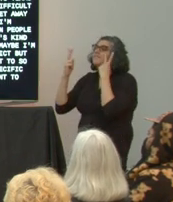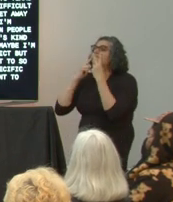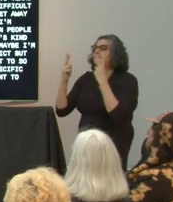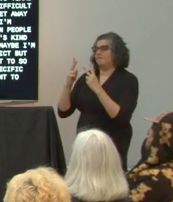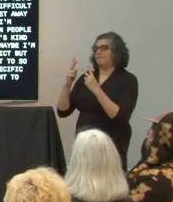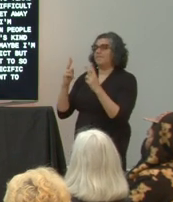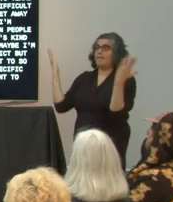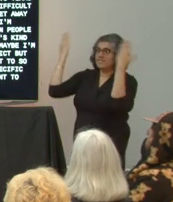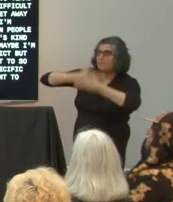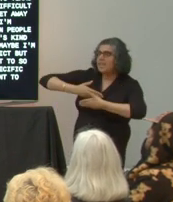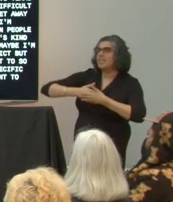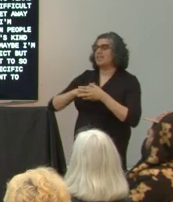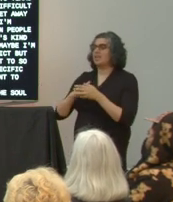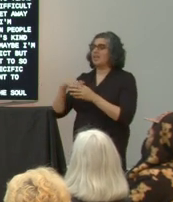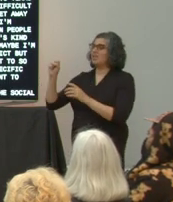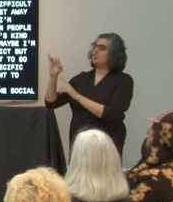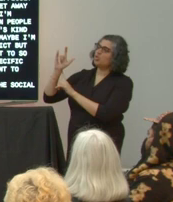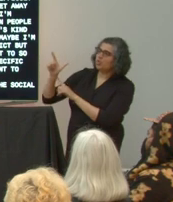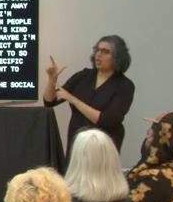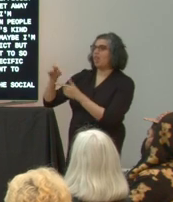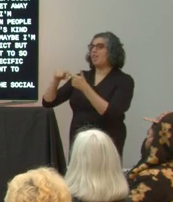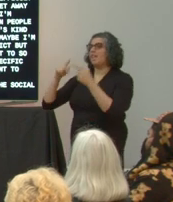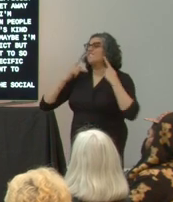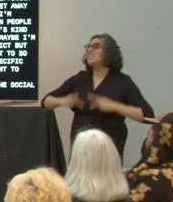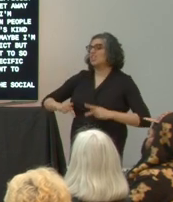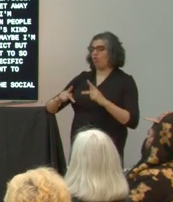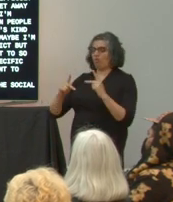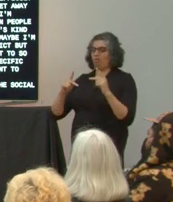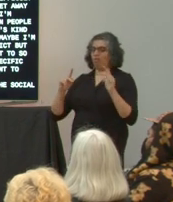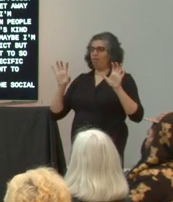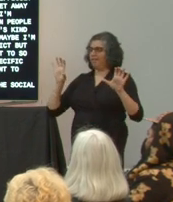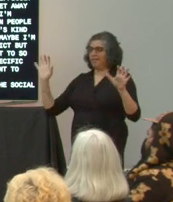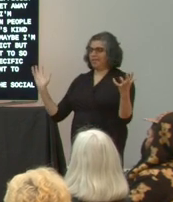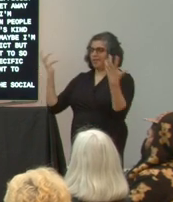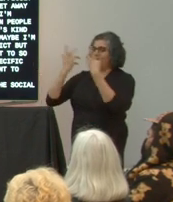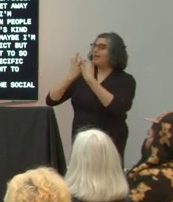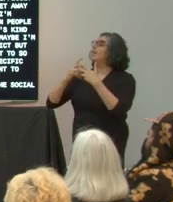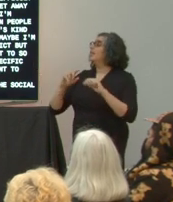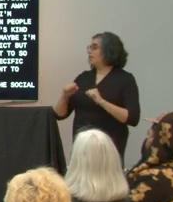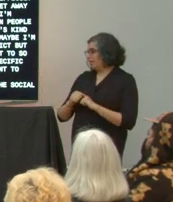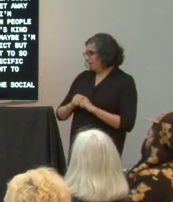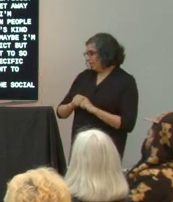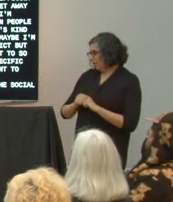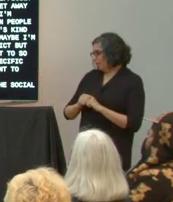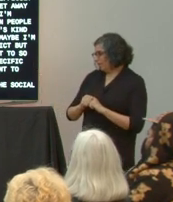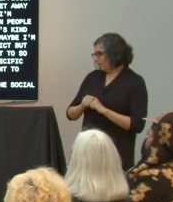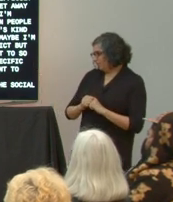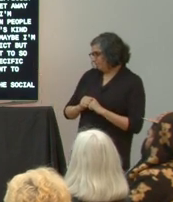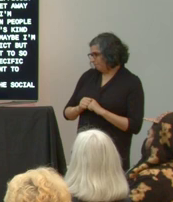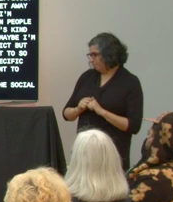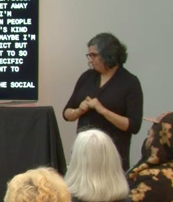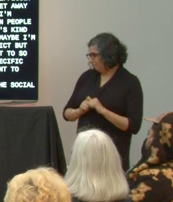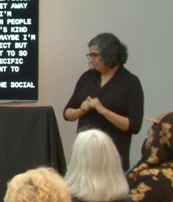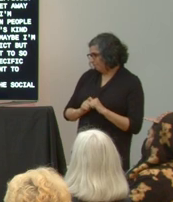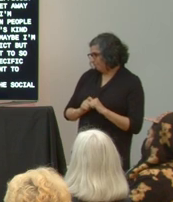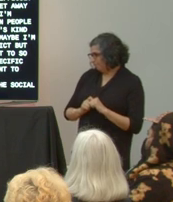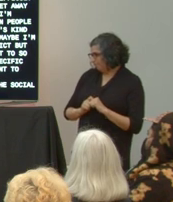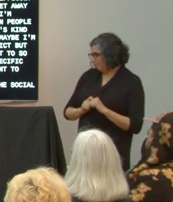invisibility of social and physical level, but they don't I